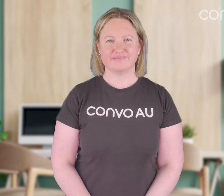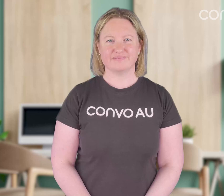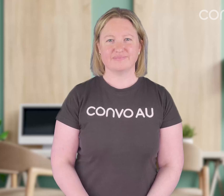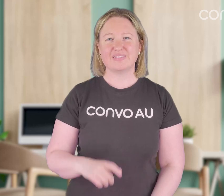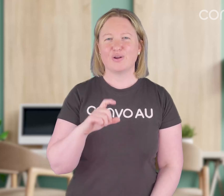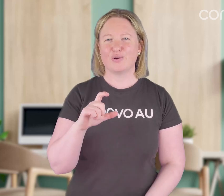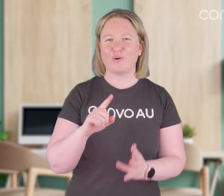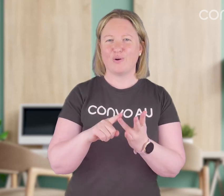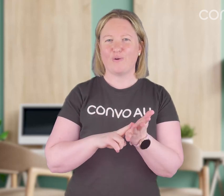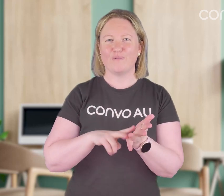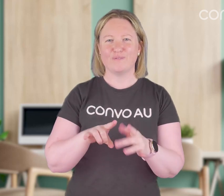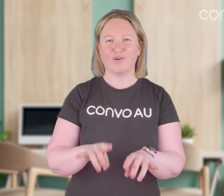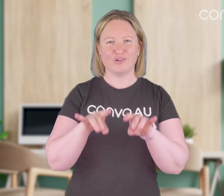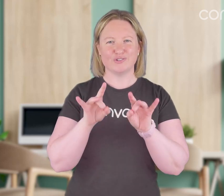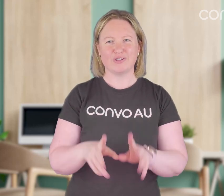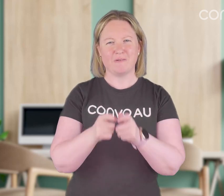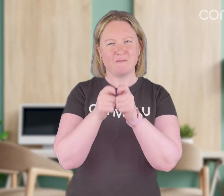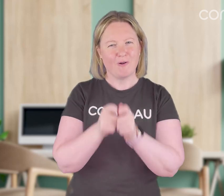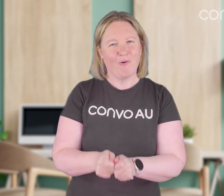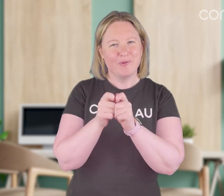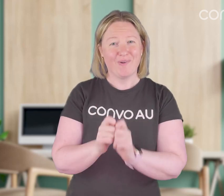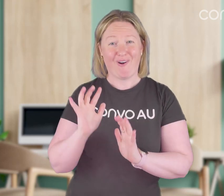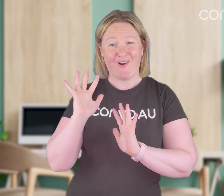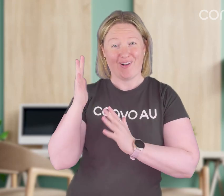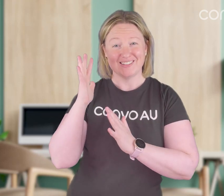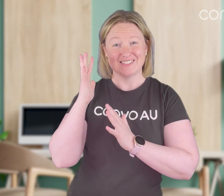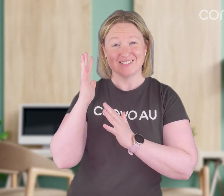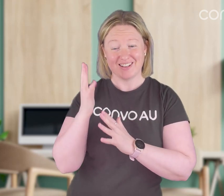Convo Australia values Auslan